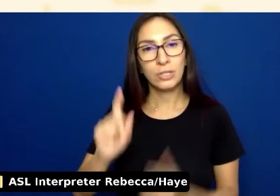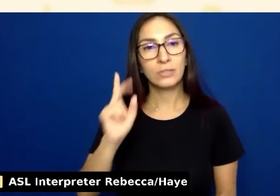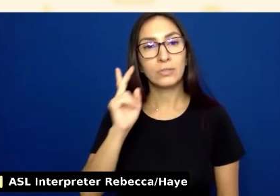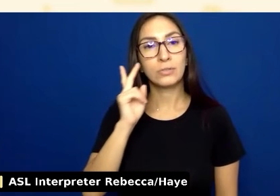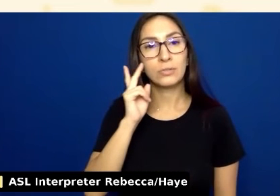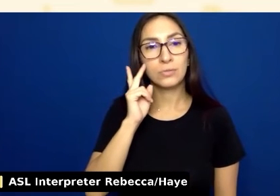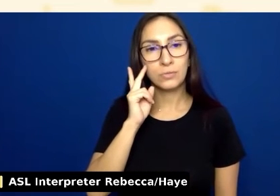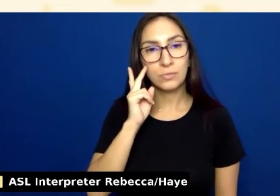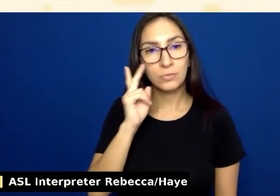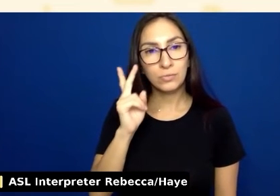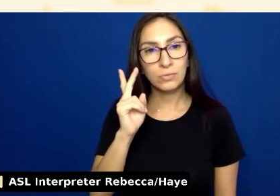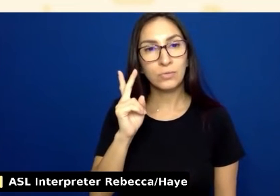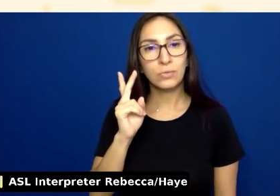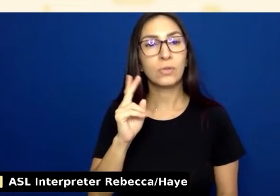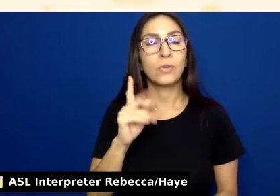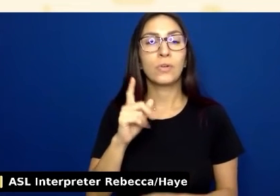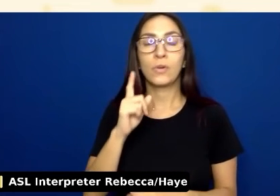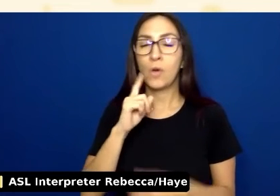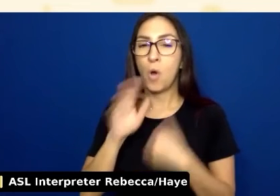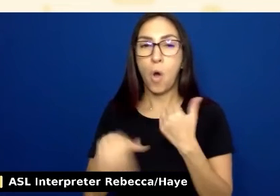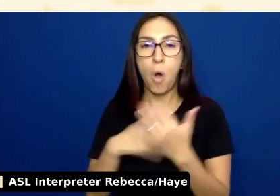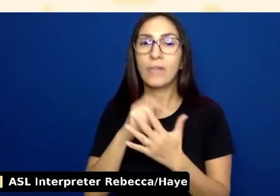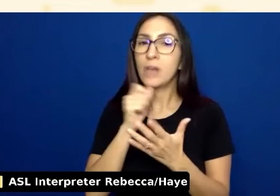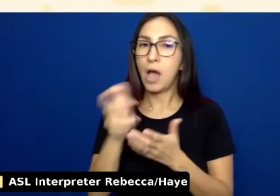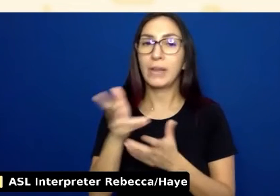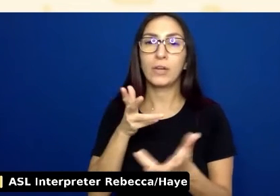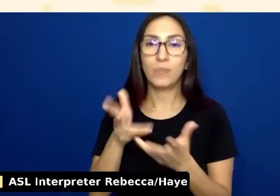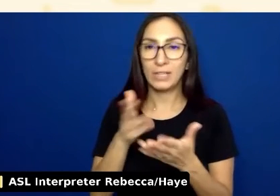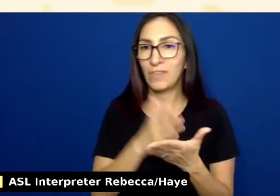Here, I would like to share a tip with regards to screen reader testing.